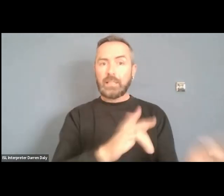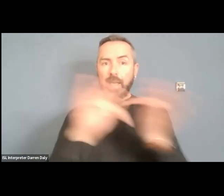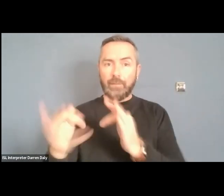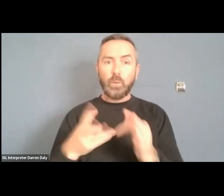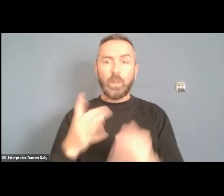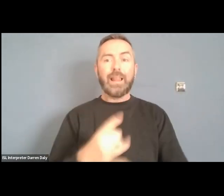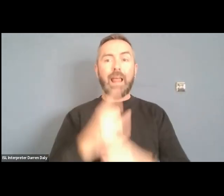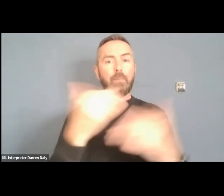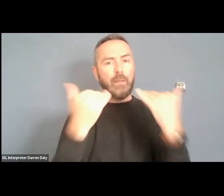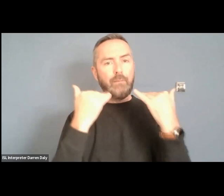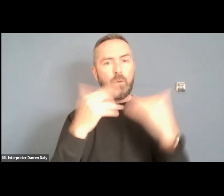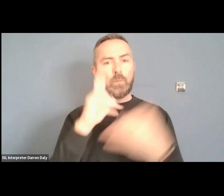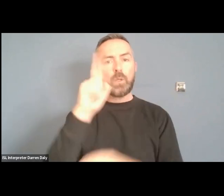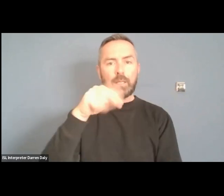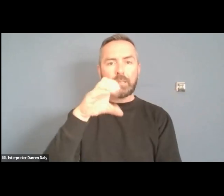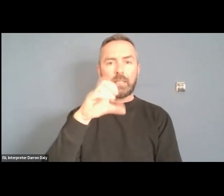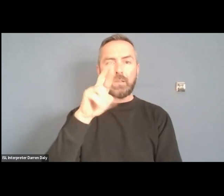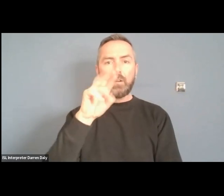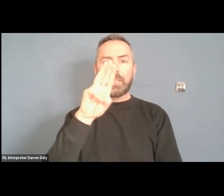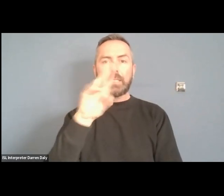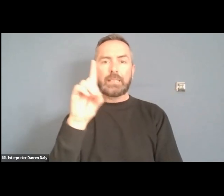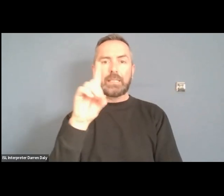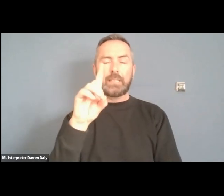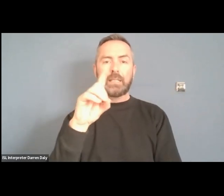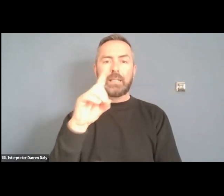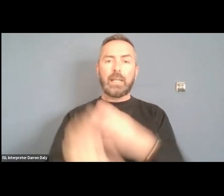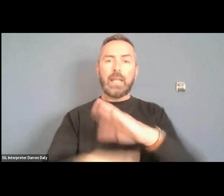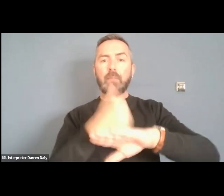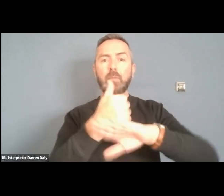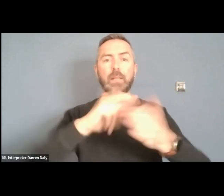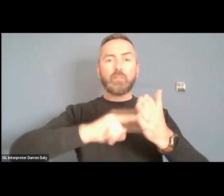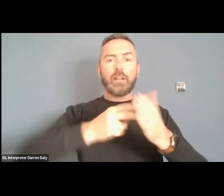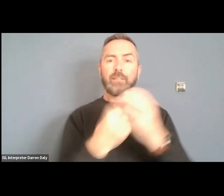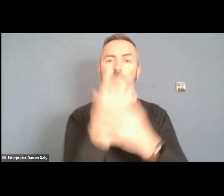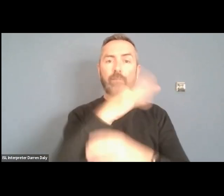to inform the UNCRPD implementation strategy that will be developed for Ireland this year.